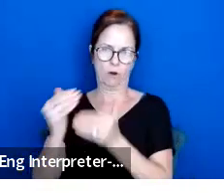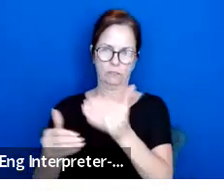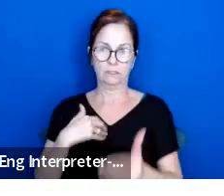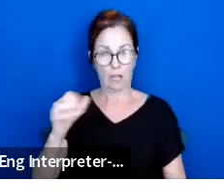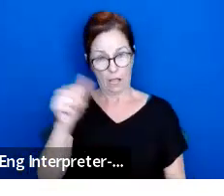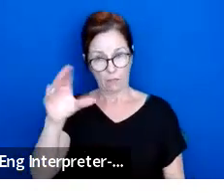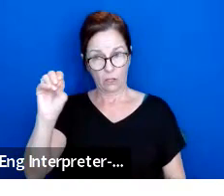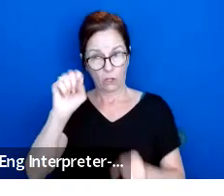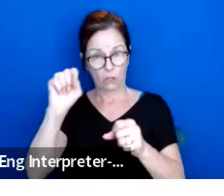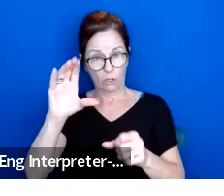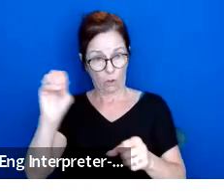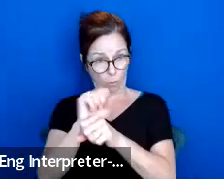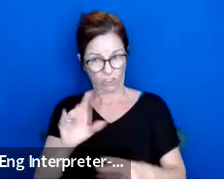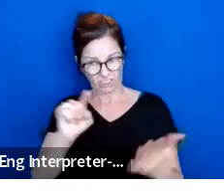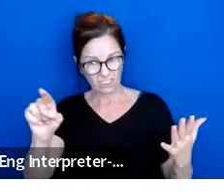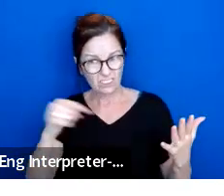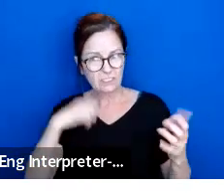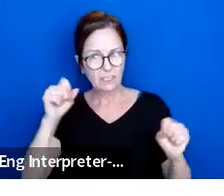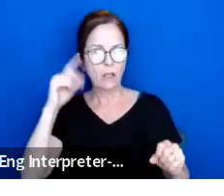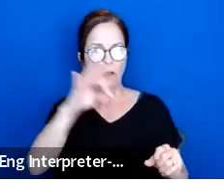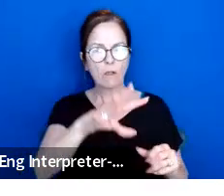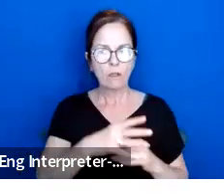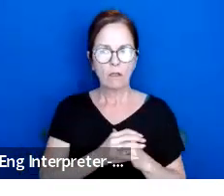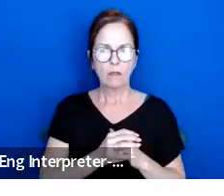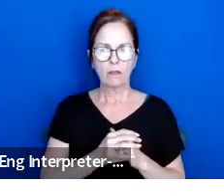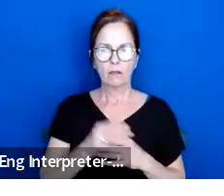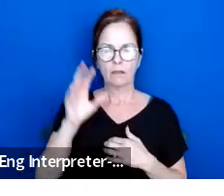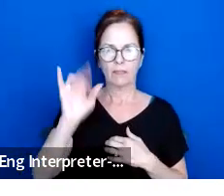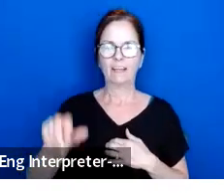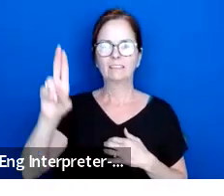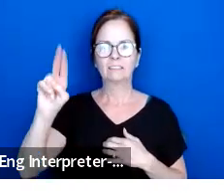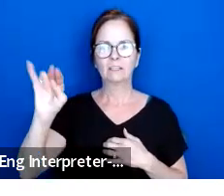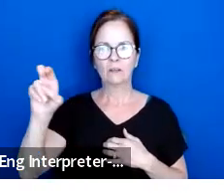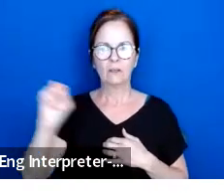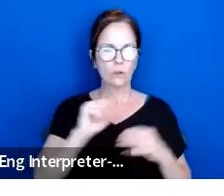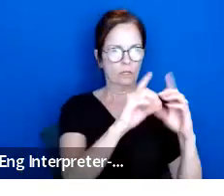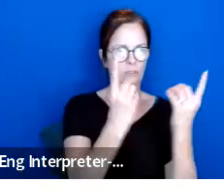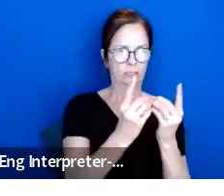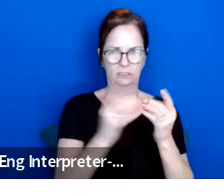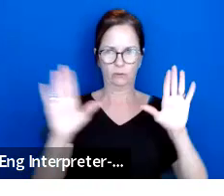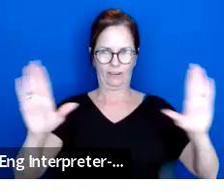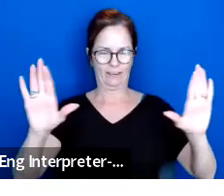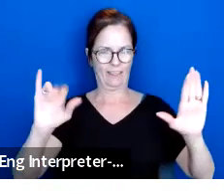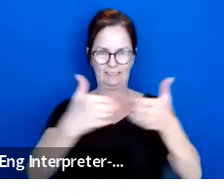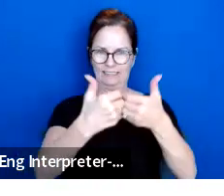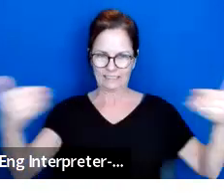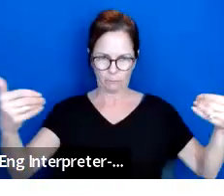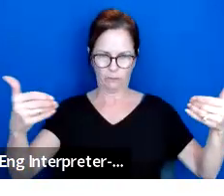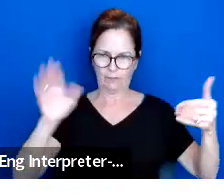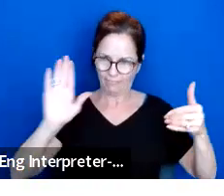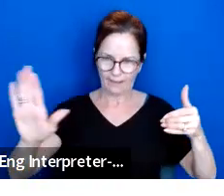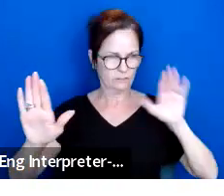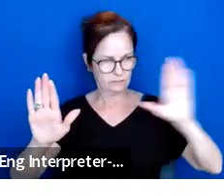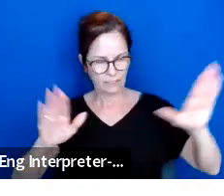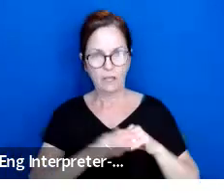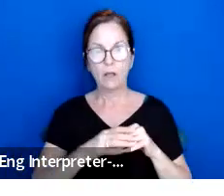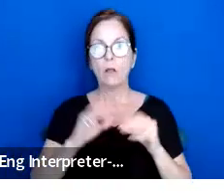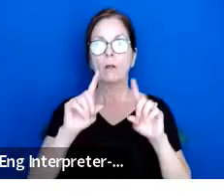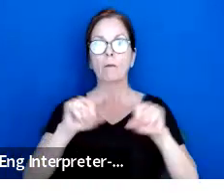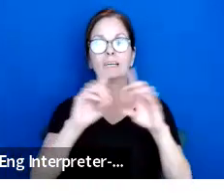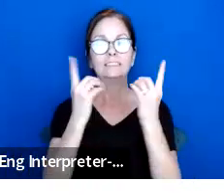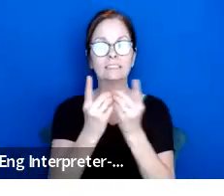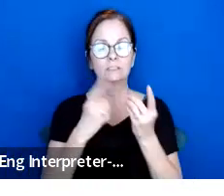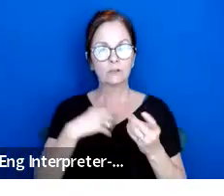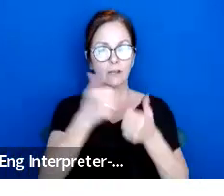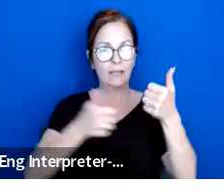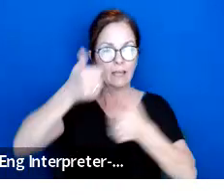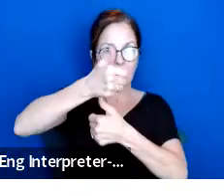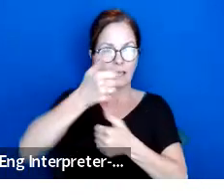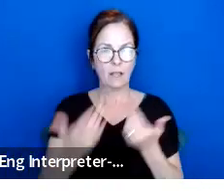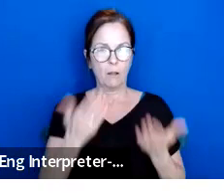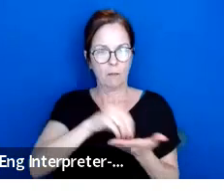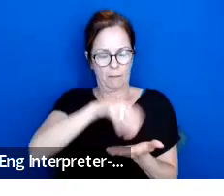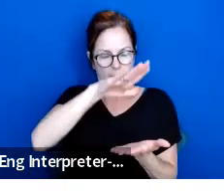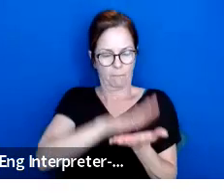Yeah, I would say that this has been a contested territory between the union and the district. But the district, admin may sometimes listed as suggestions in the recommendation box.